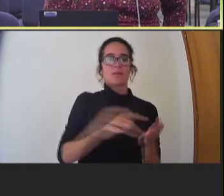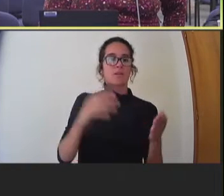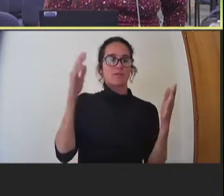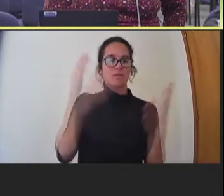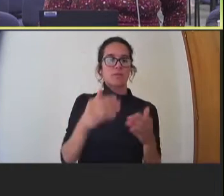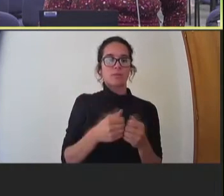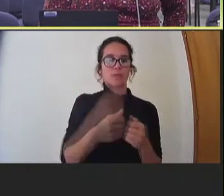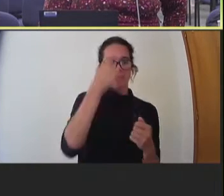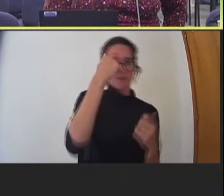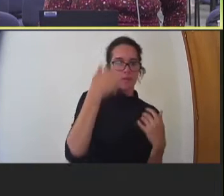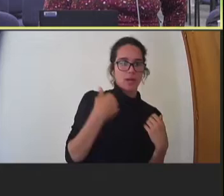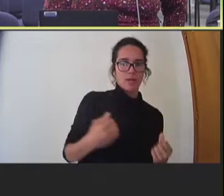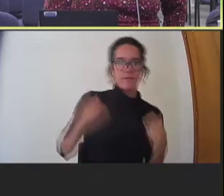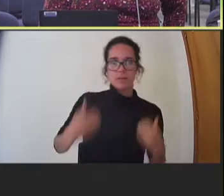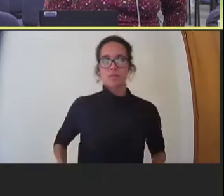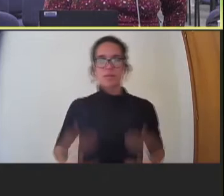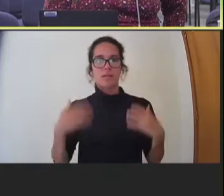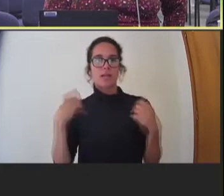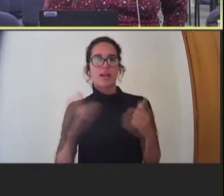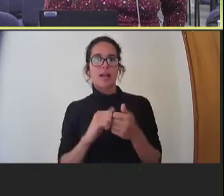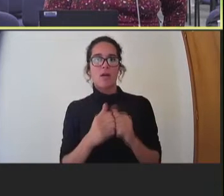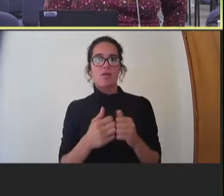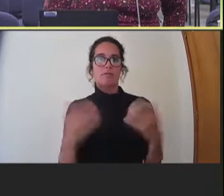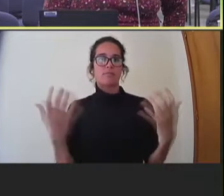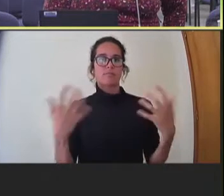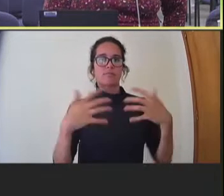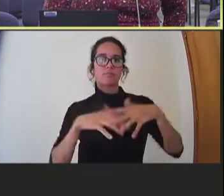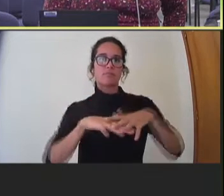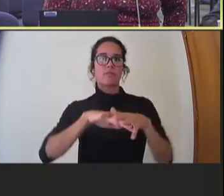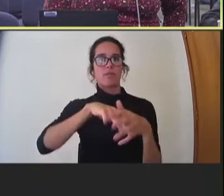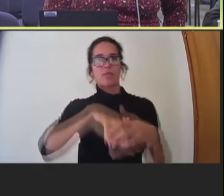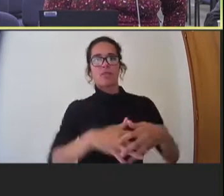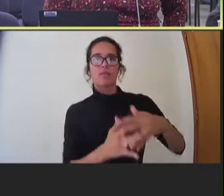treating children, adolescents, and young adults. Then she worked as Pennsylvania's